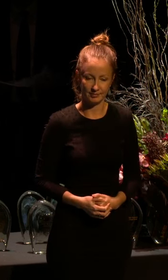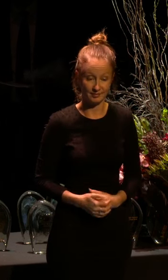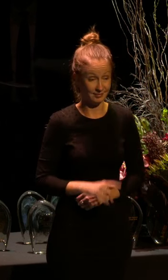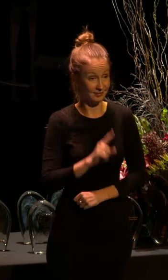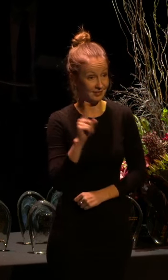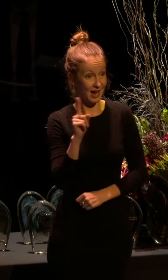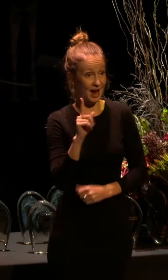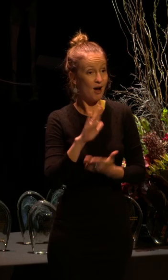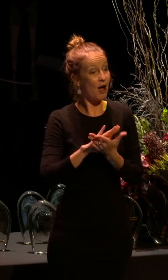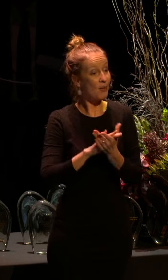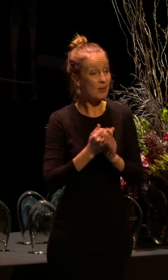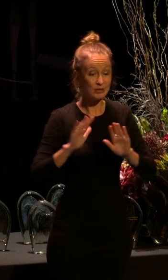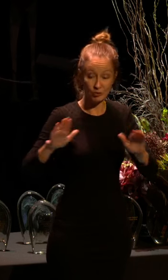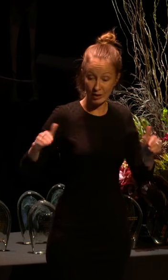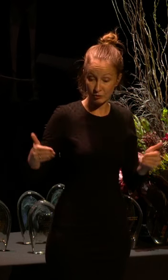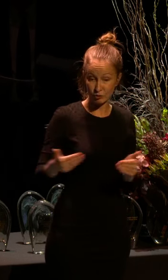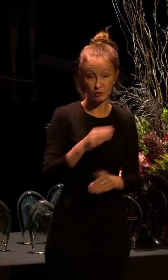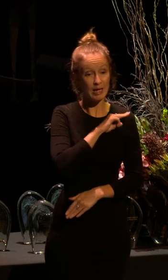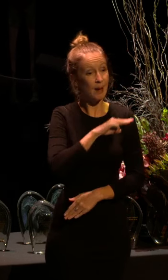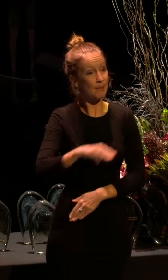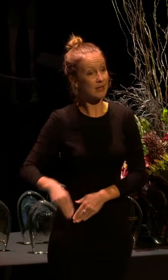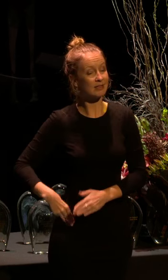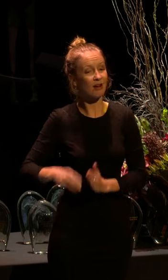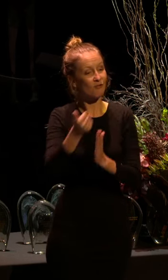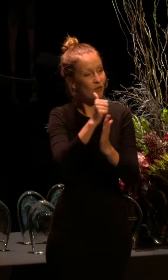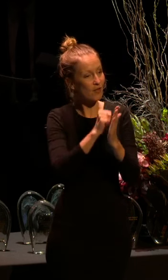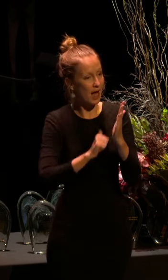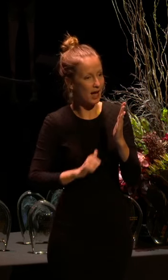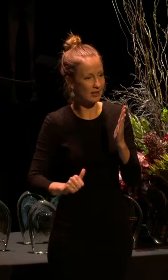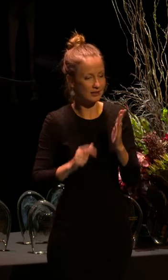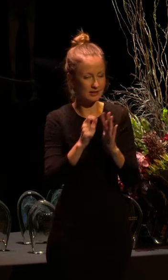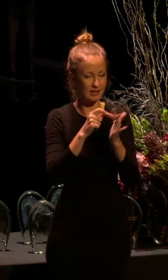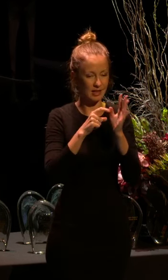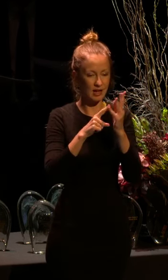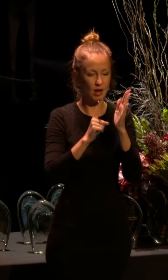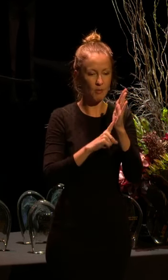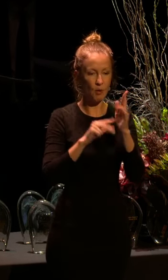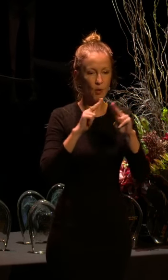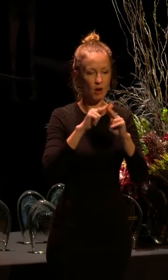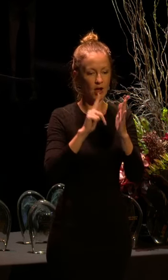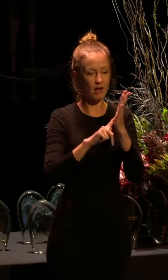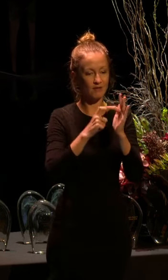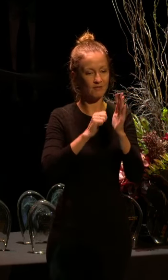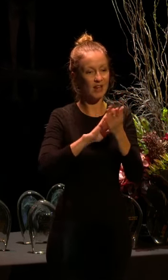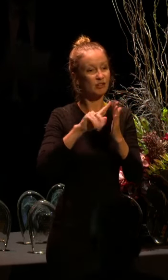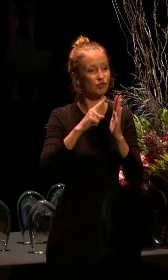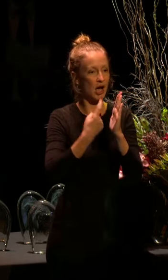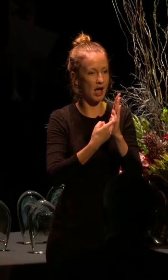to introduce the Minister for the Arts, the Honourable Paul Fletcher MP.